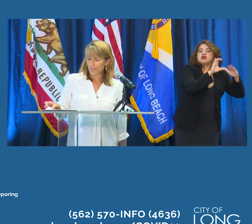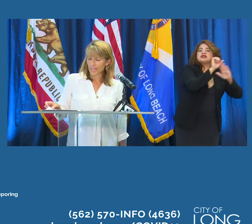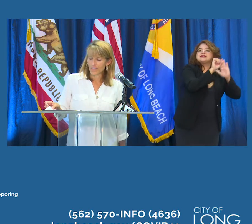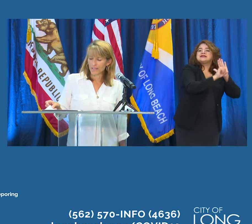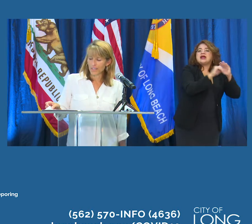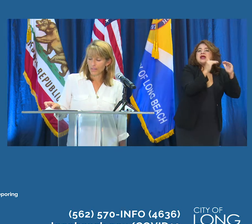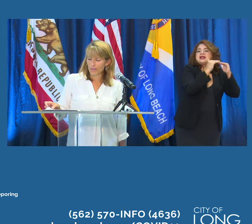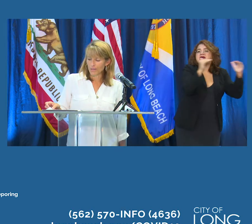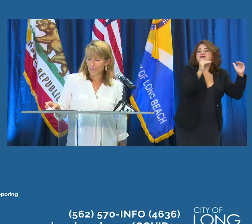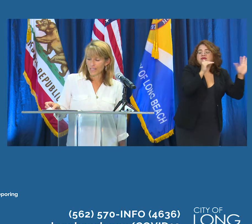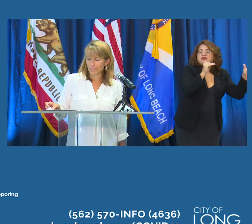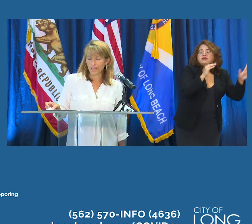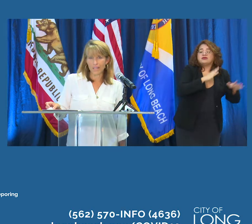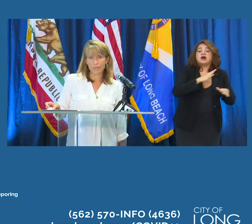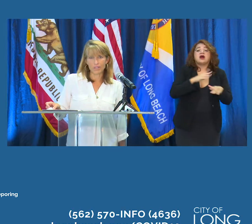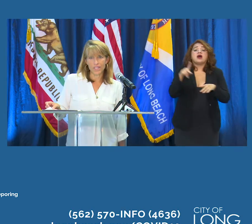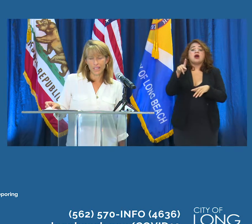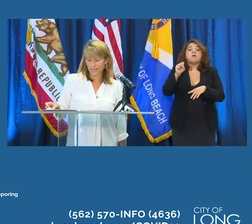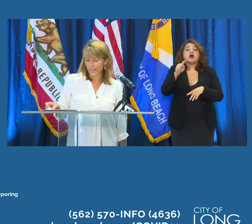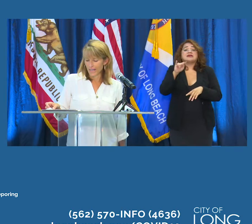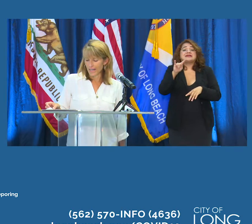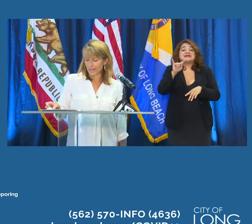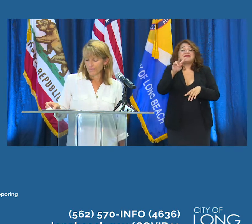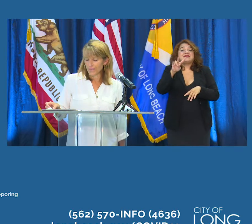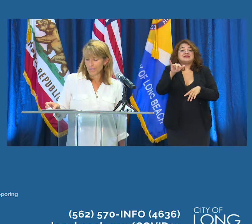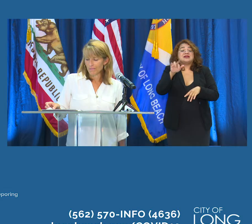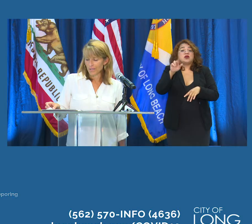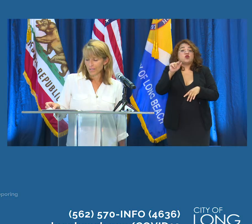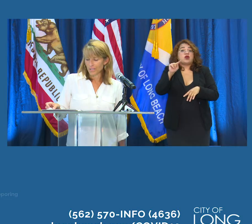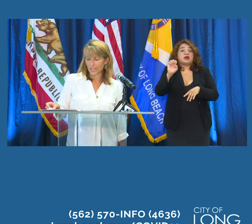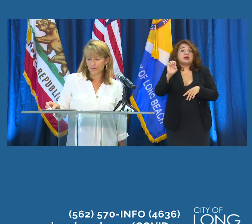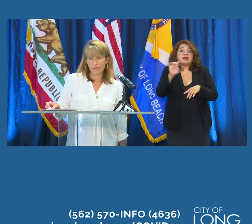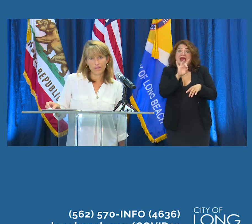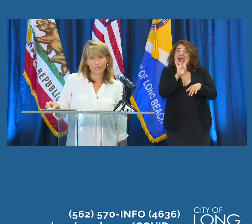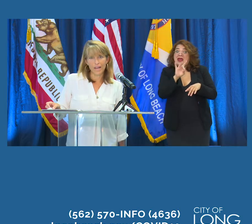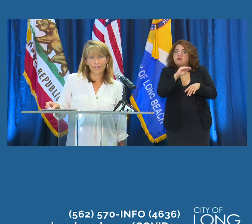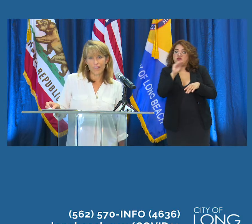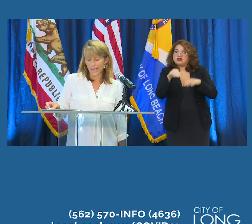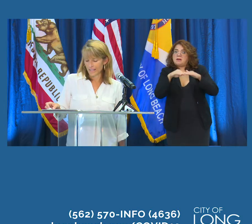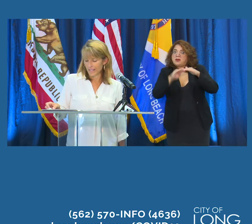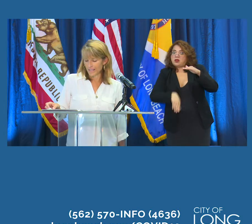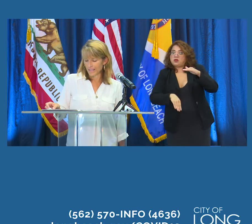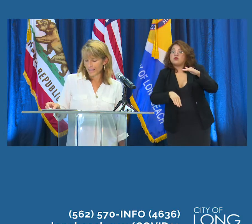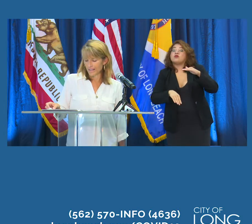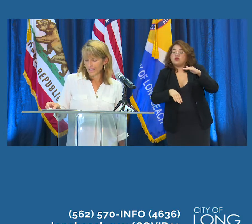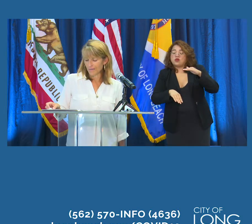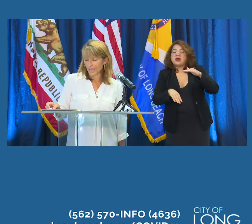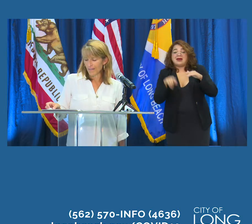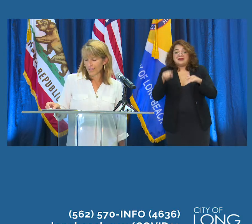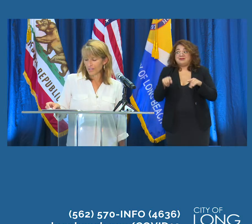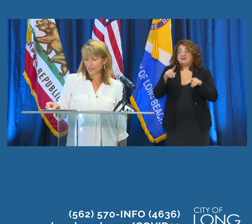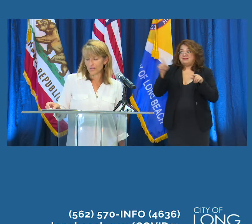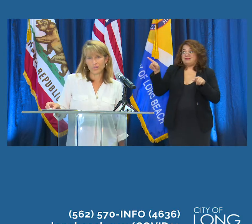The positivity rate remains above 8 percent but you can see through this graph that it , we have good news.